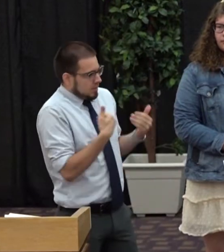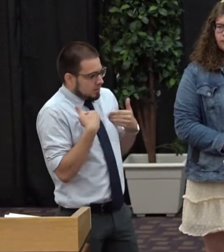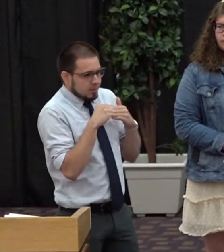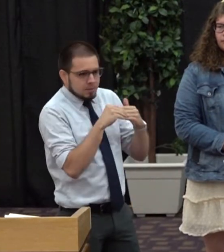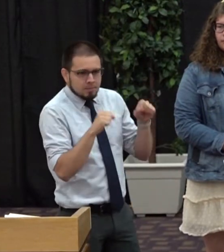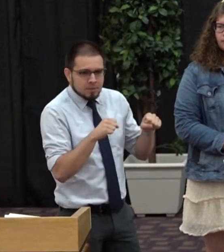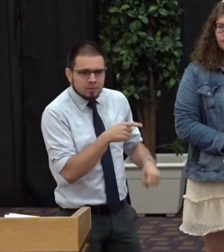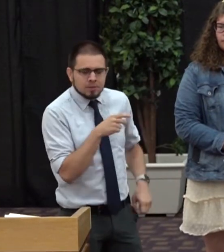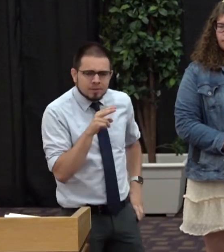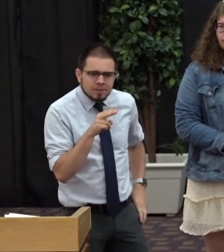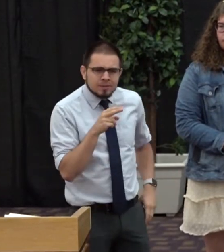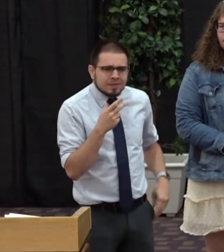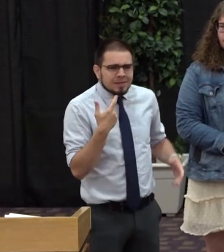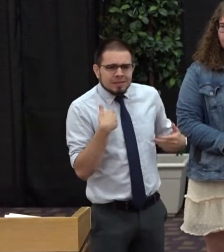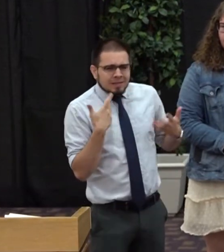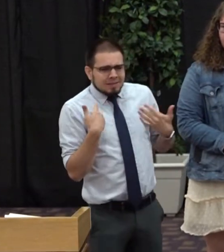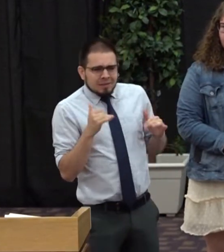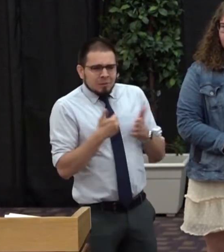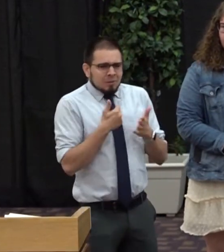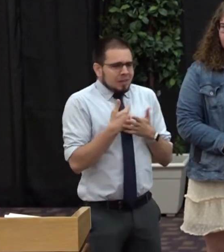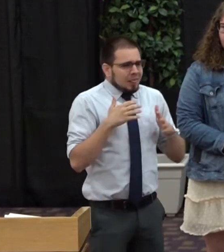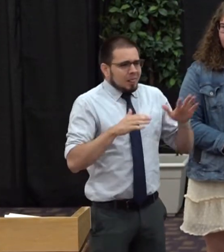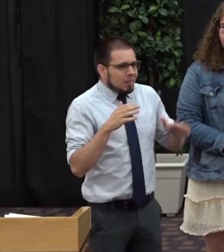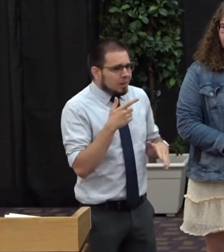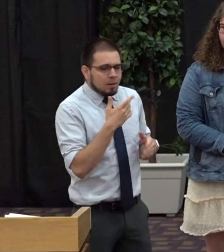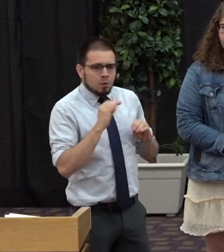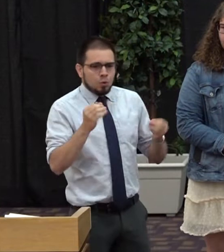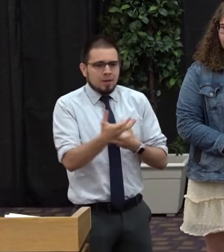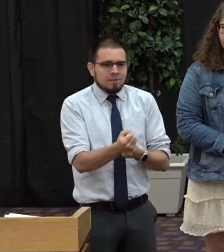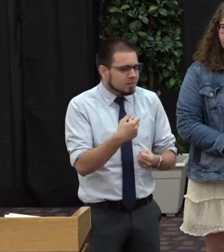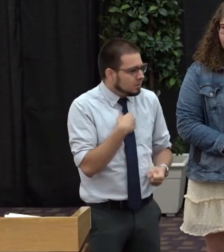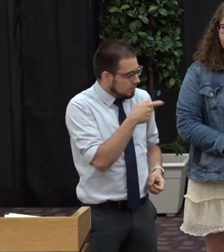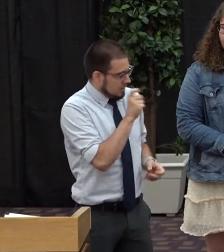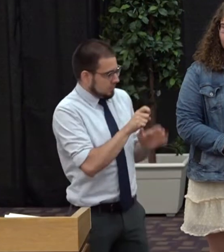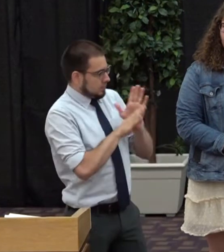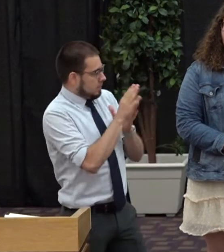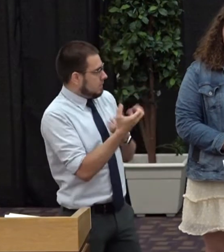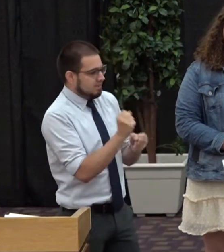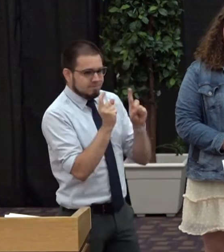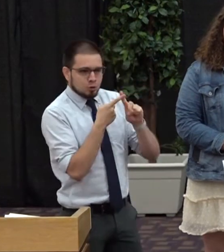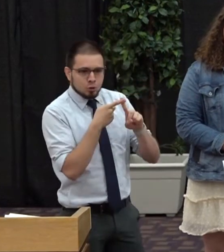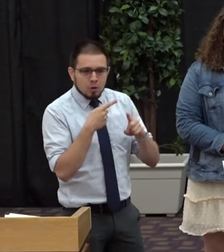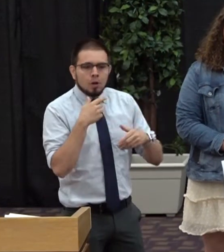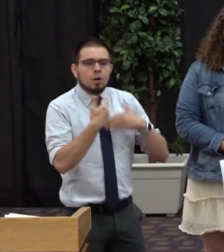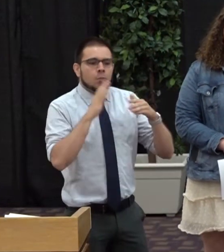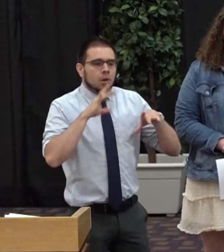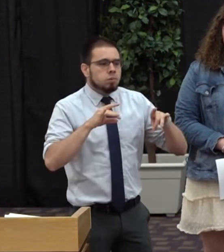I talked with them and explained that they have the ability to become a leader. They didn't have the confidence because they were new.